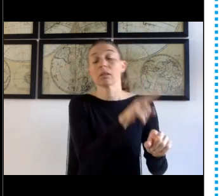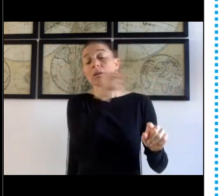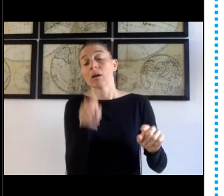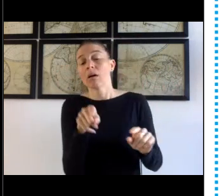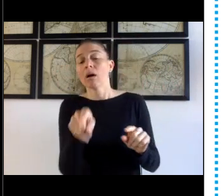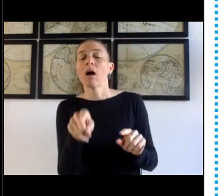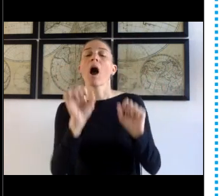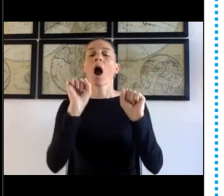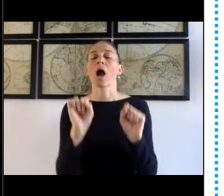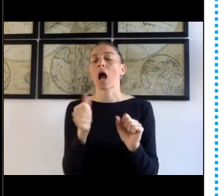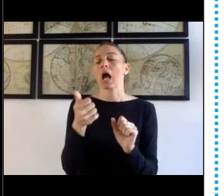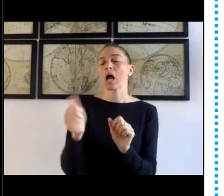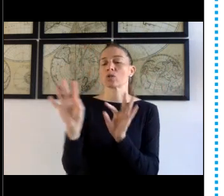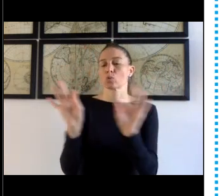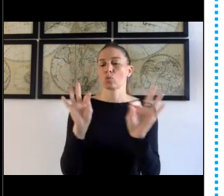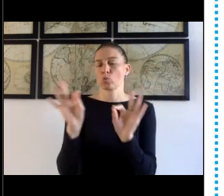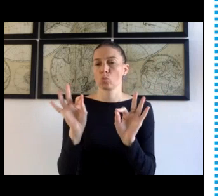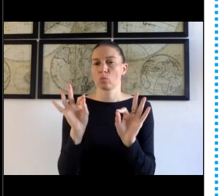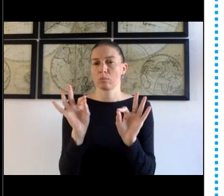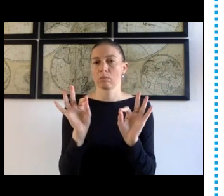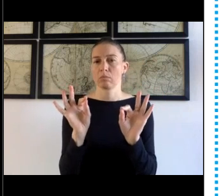But other than this they cannot choose and pick.